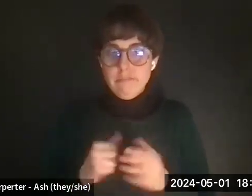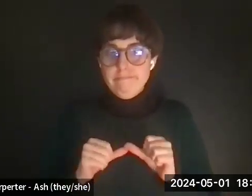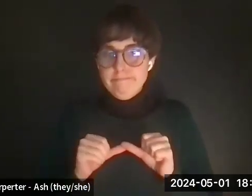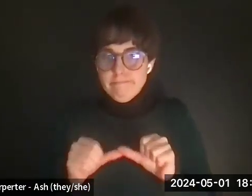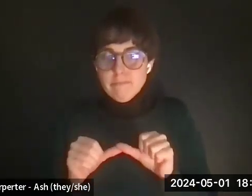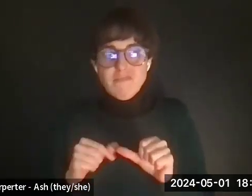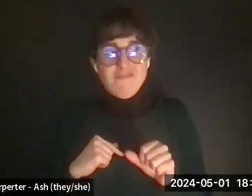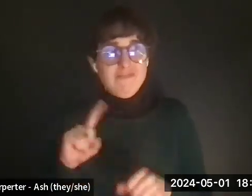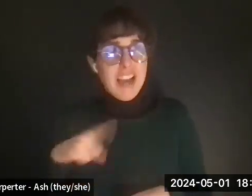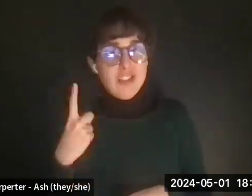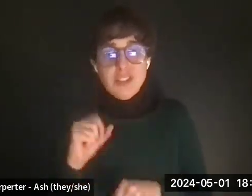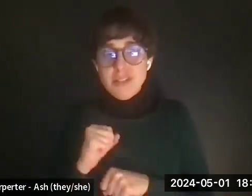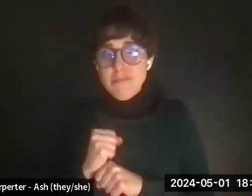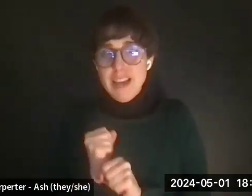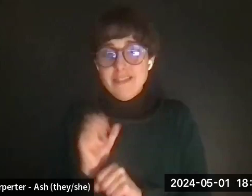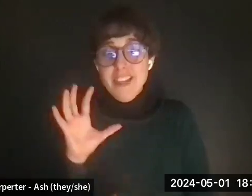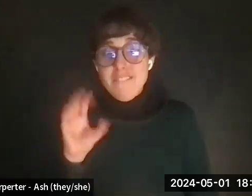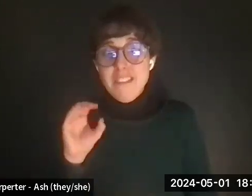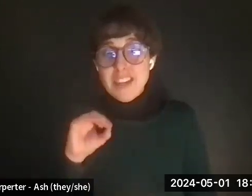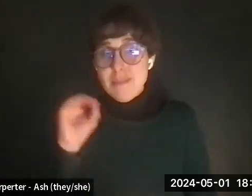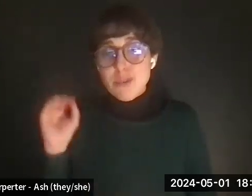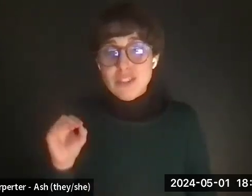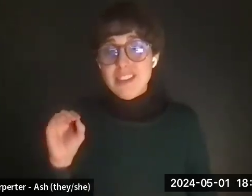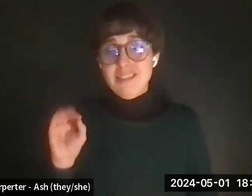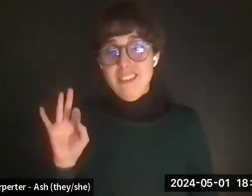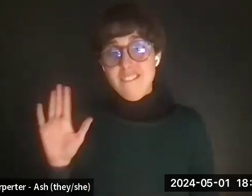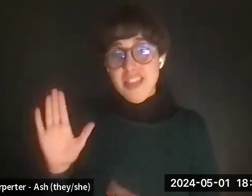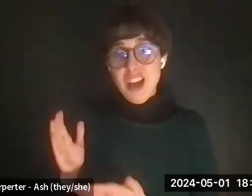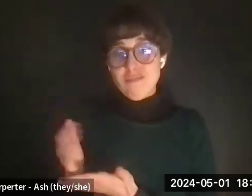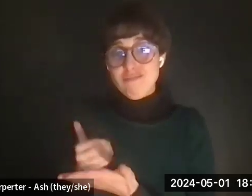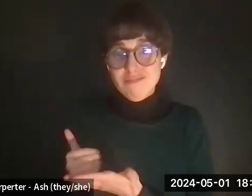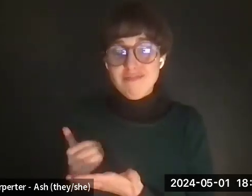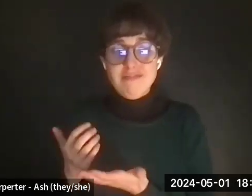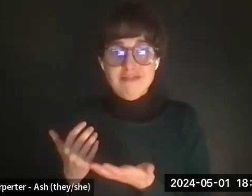And for some people, 50% or 40% of your income is a 10 99.